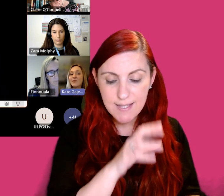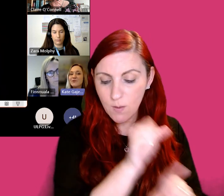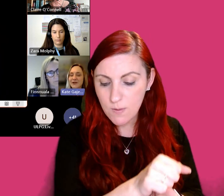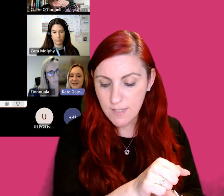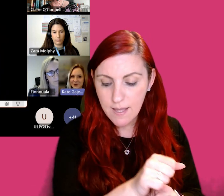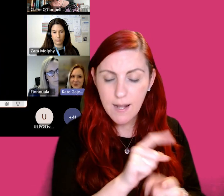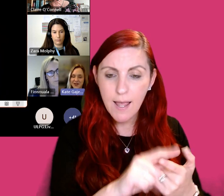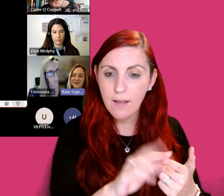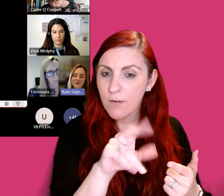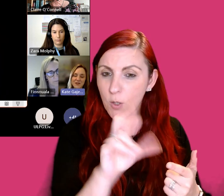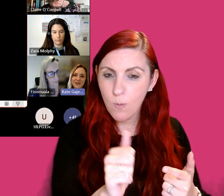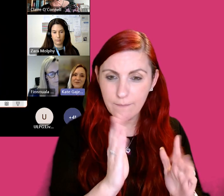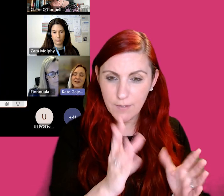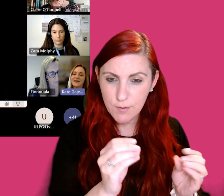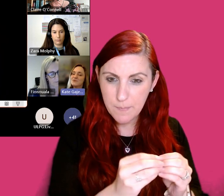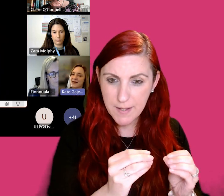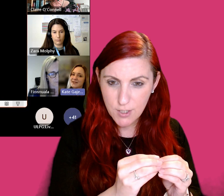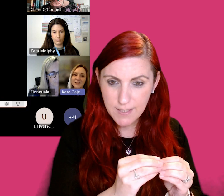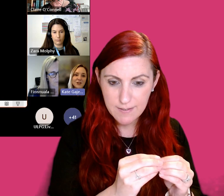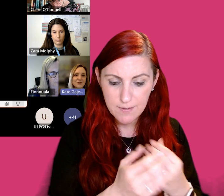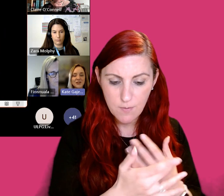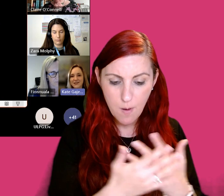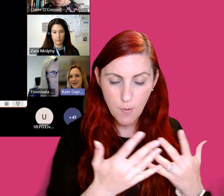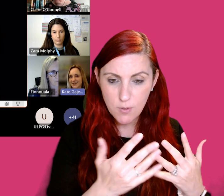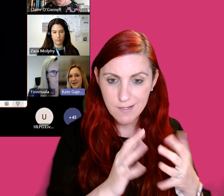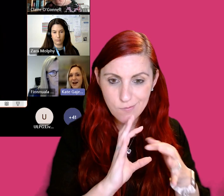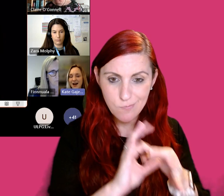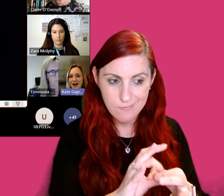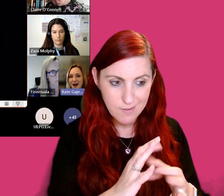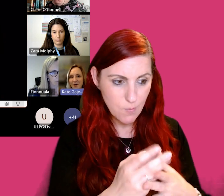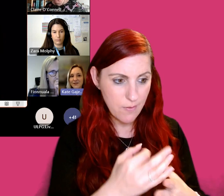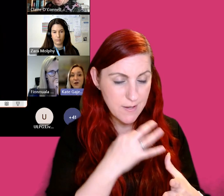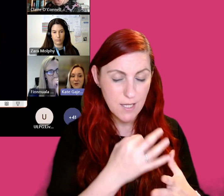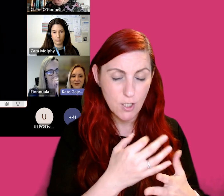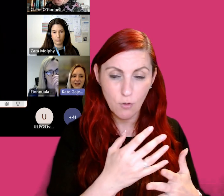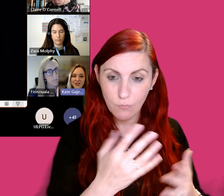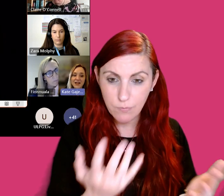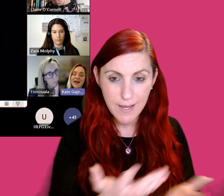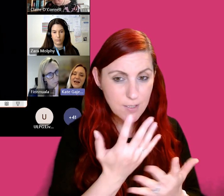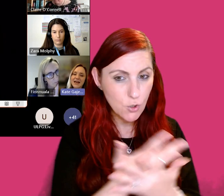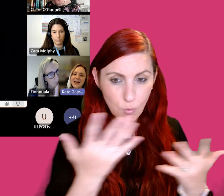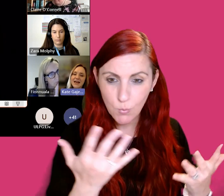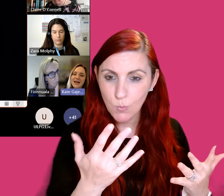how many risks are associated with that it raises huge anxiety uh among the whole population it's